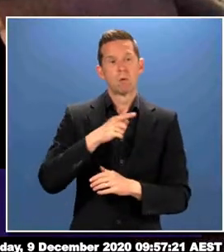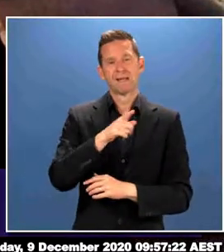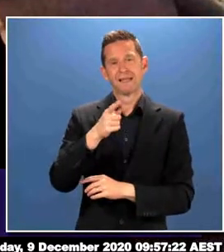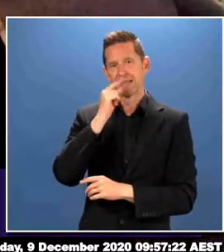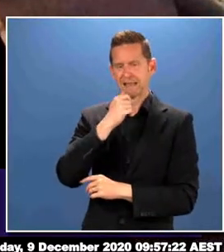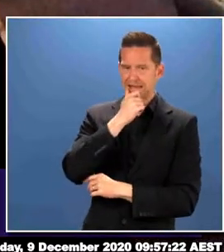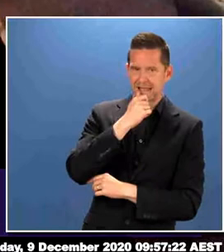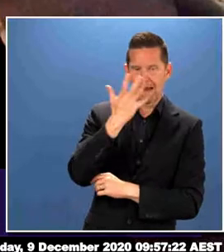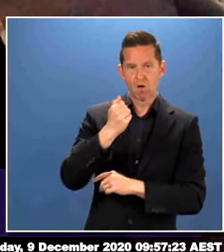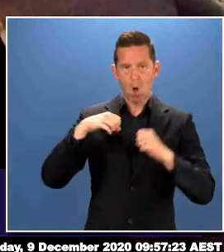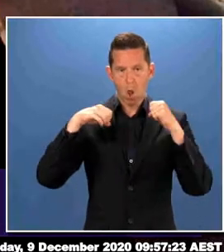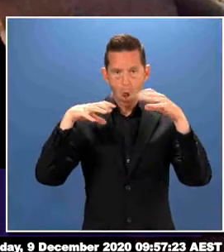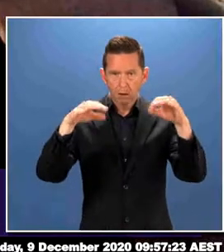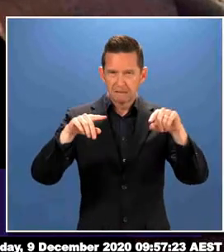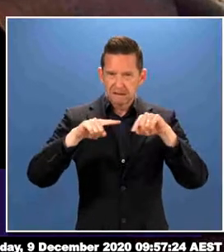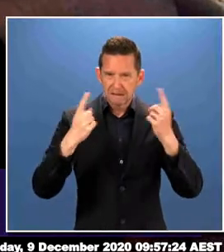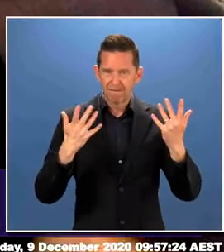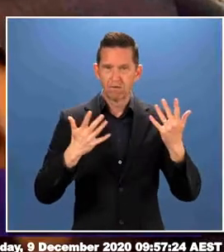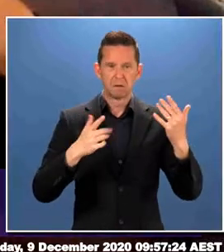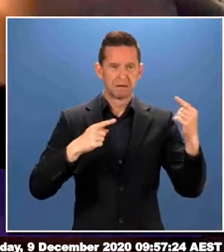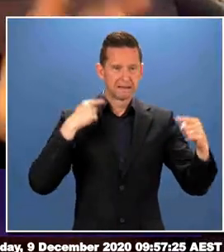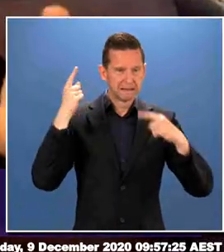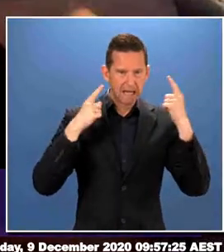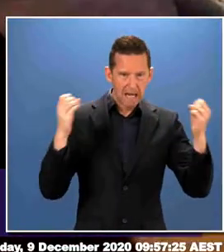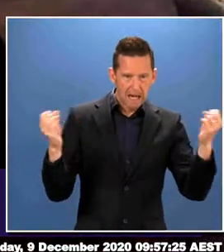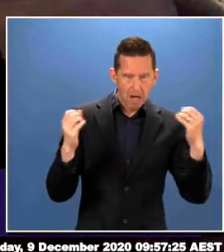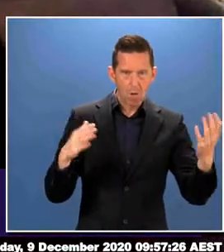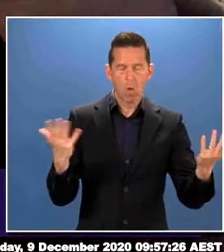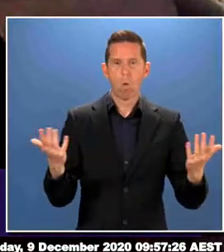things around sound, or we have these sorts of bathrooms, those sorts